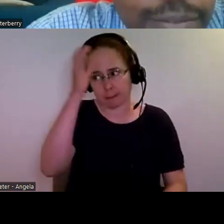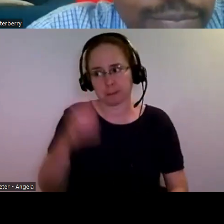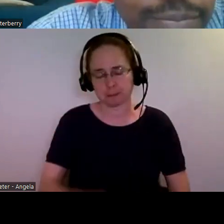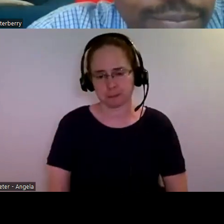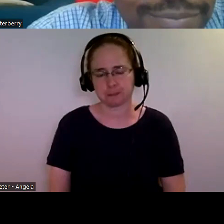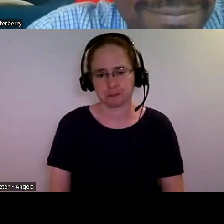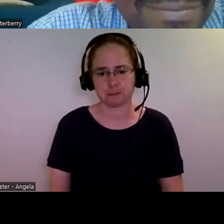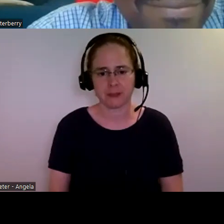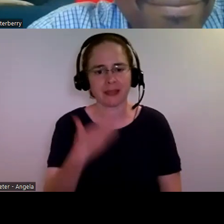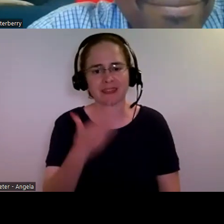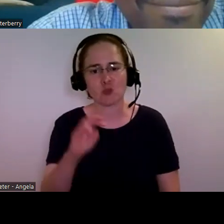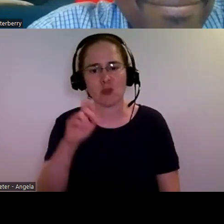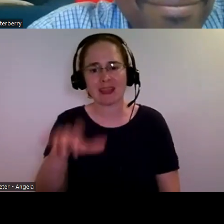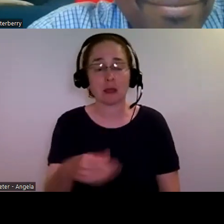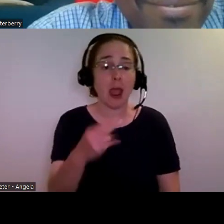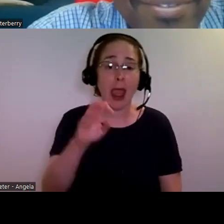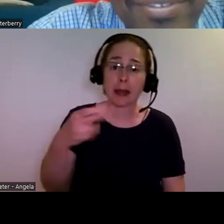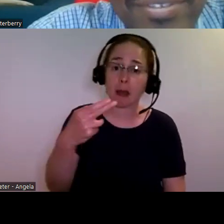(Anjali Forber-Pratt) Thank you, Riley. Hannah anything to add?